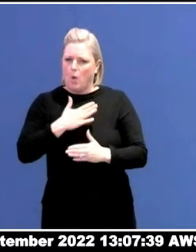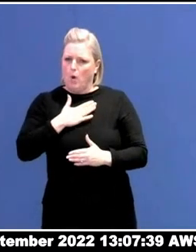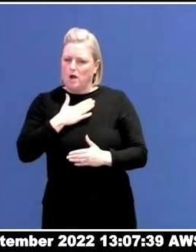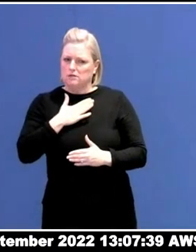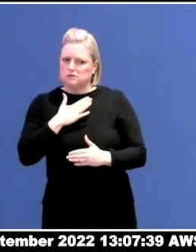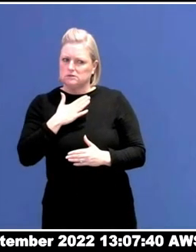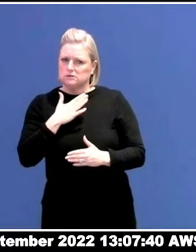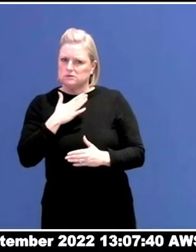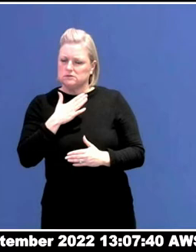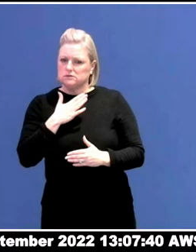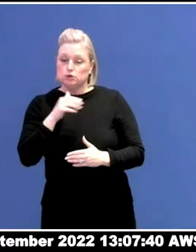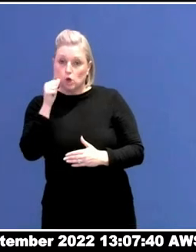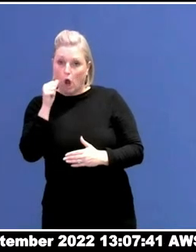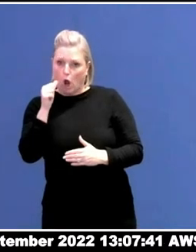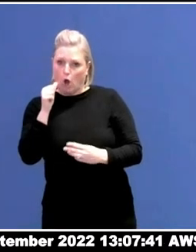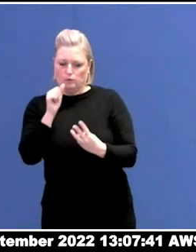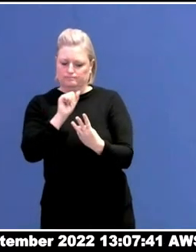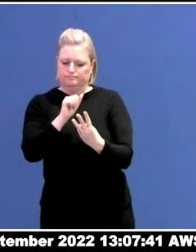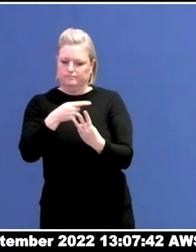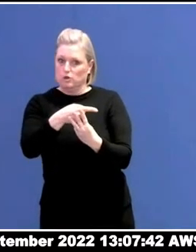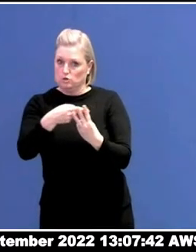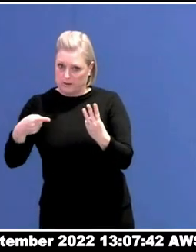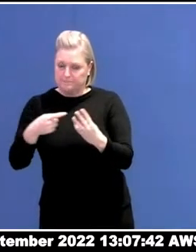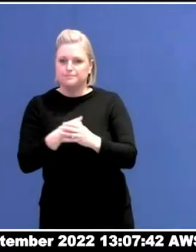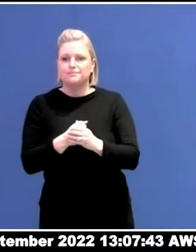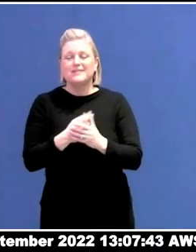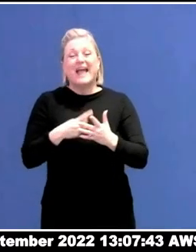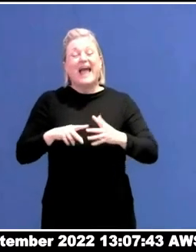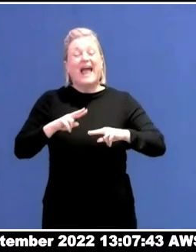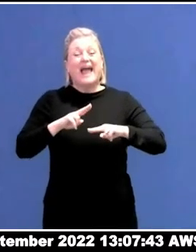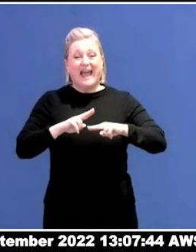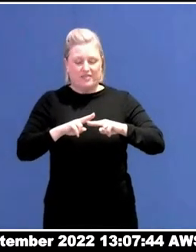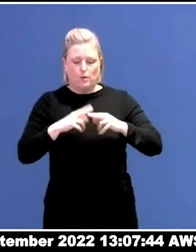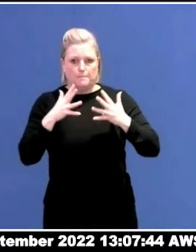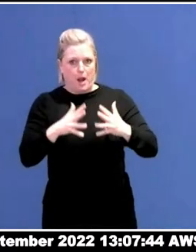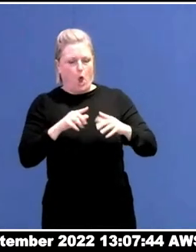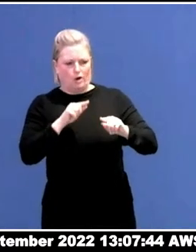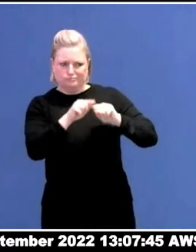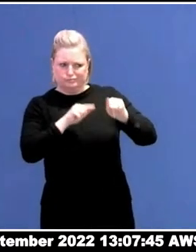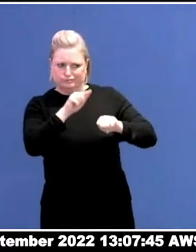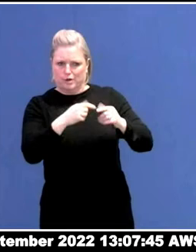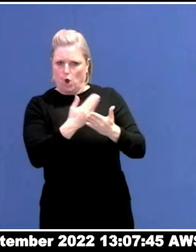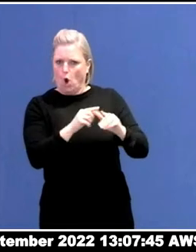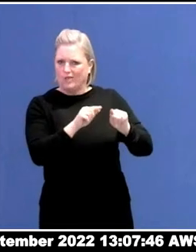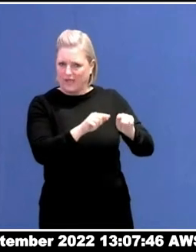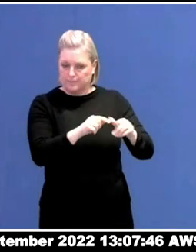Commissioners. If one was creating a juvenile detention centre and, to a certain